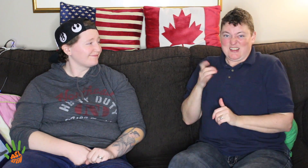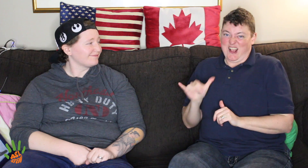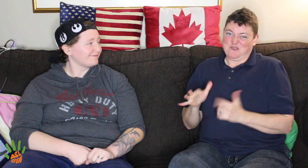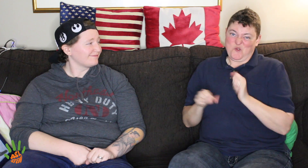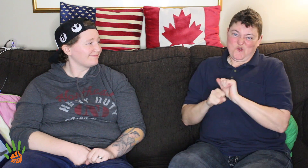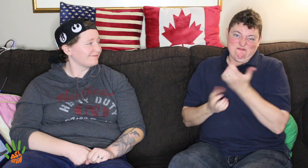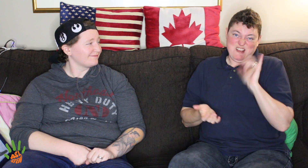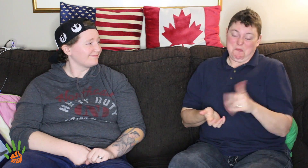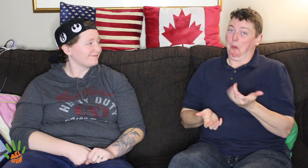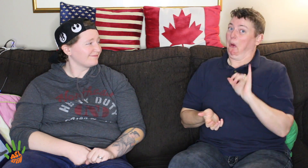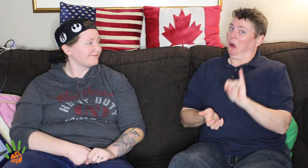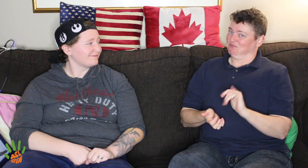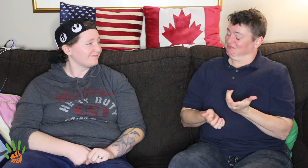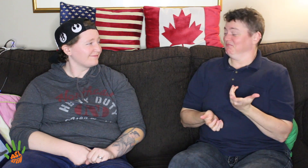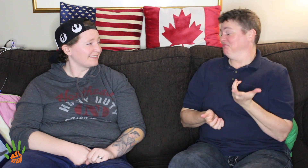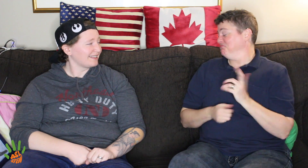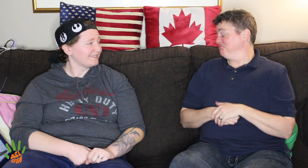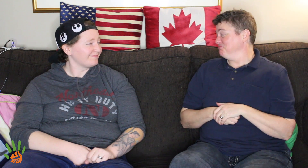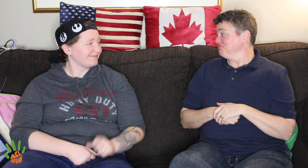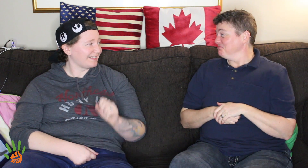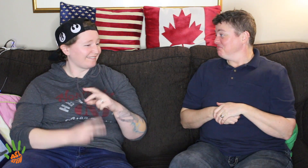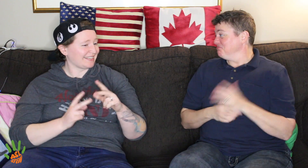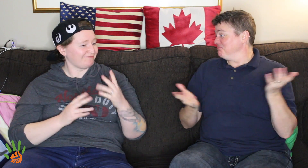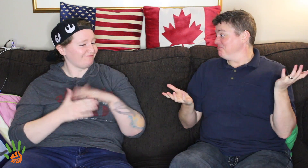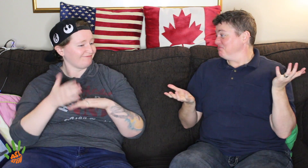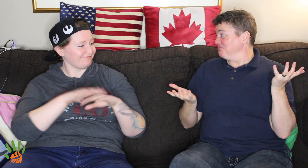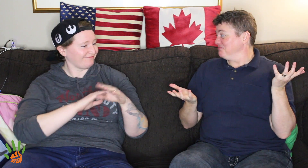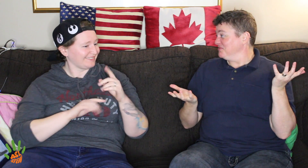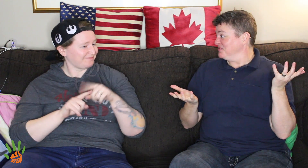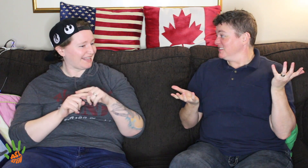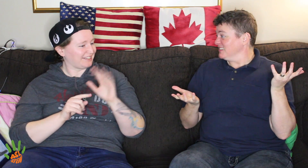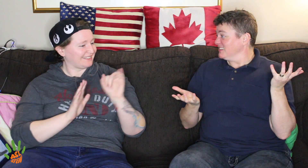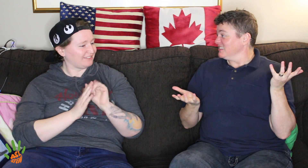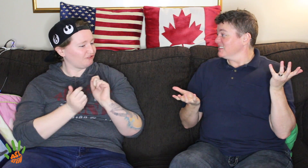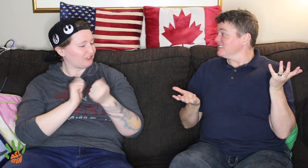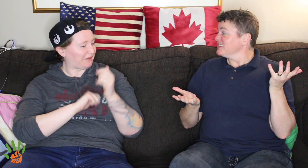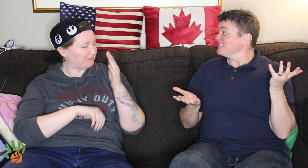So sexuality is really complicated in that sense. [J] Yeah, it's a very layered thing.